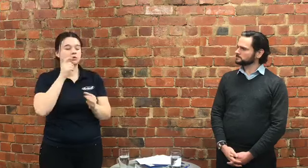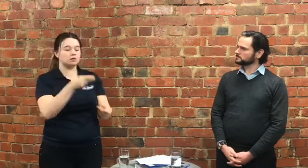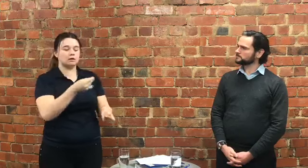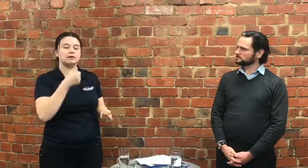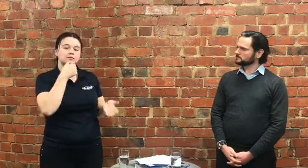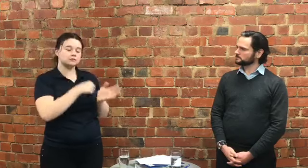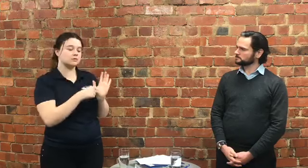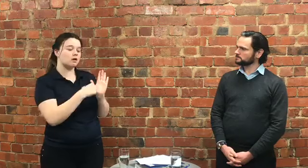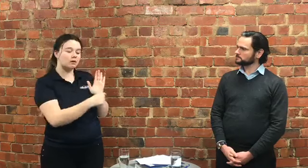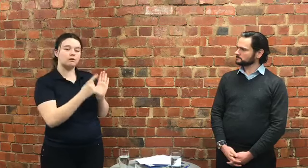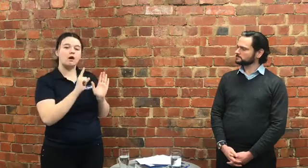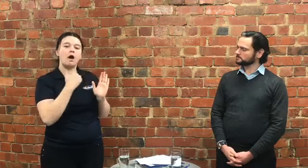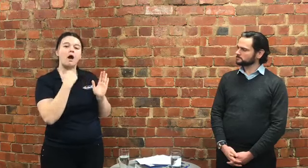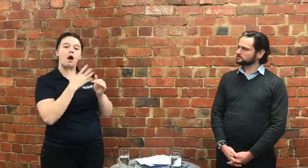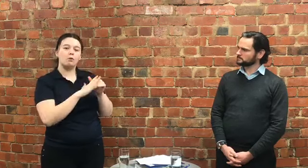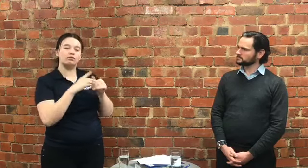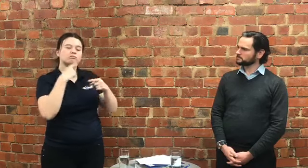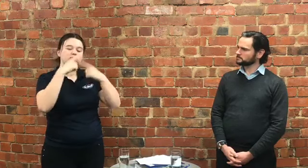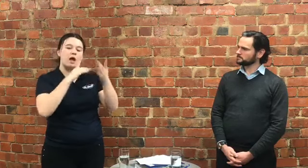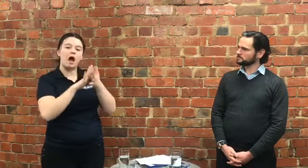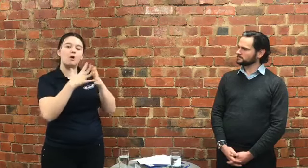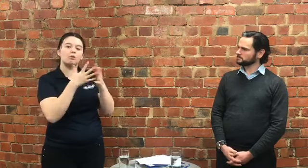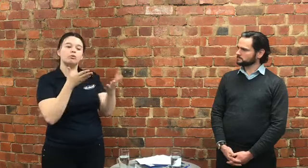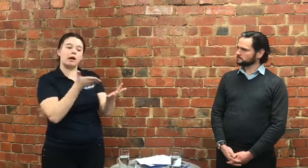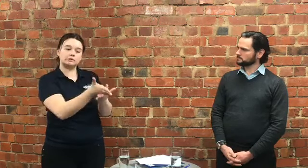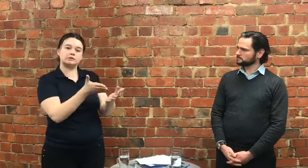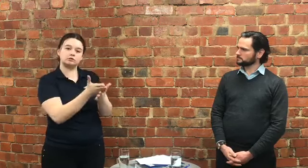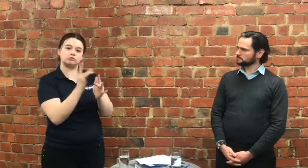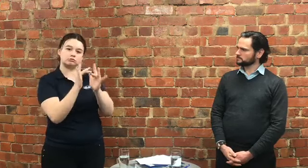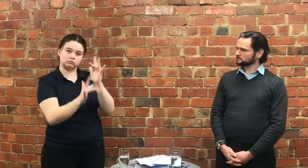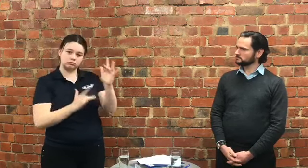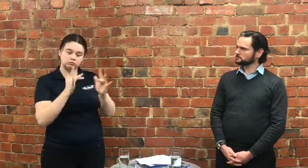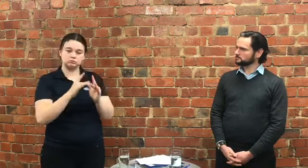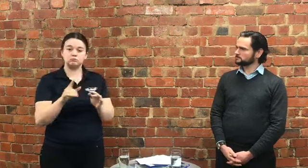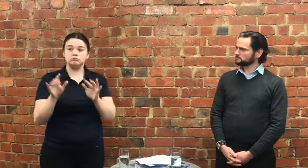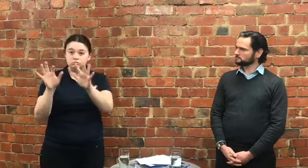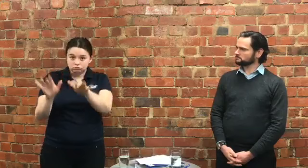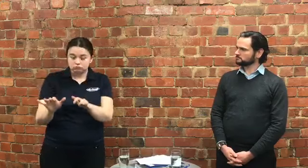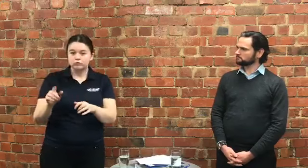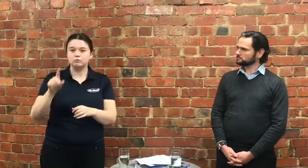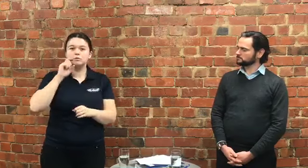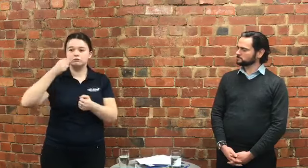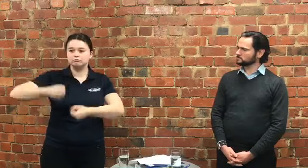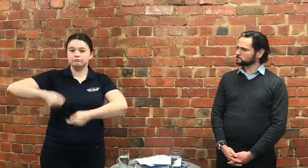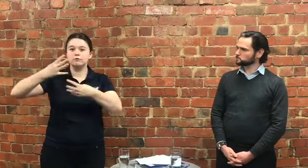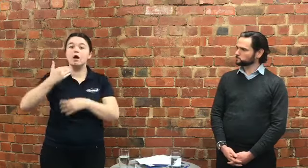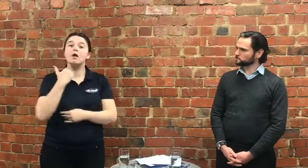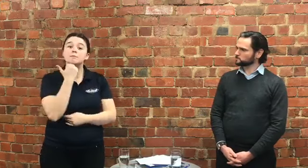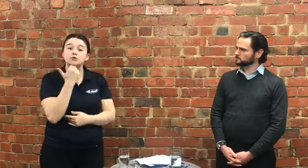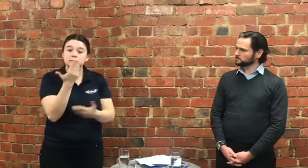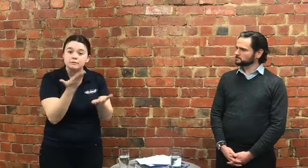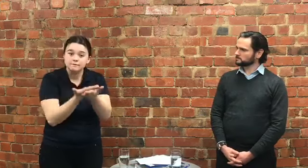You will be able to log in, and you will be able to access information online.